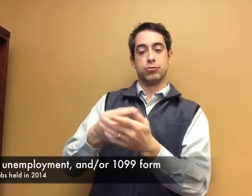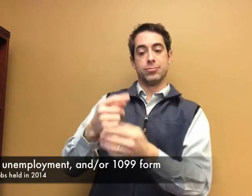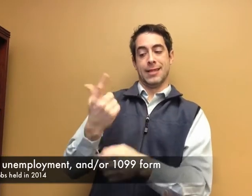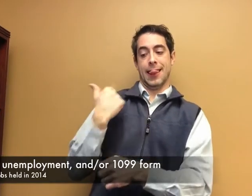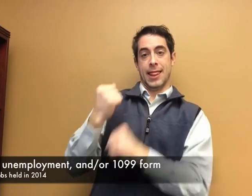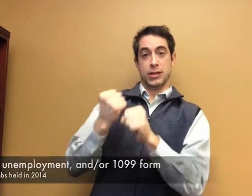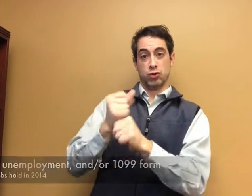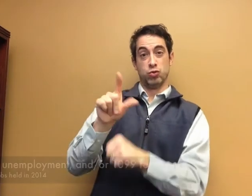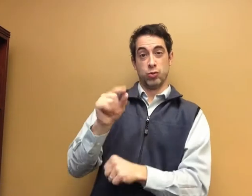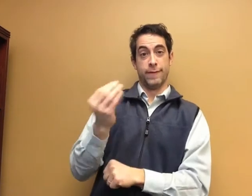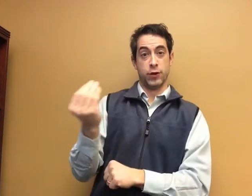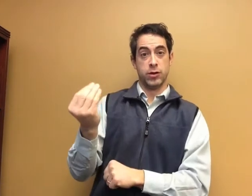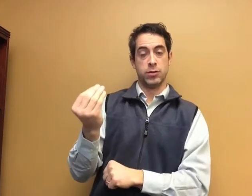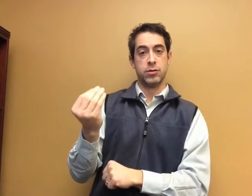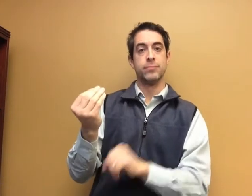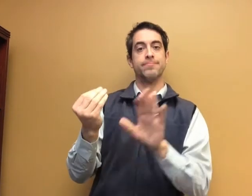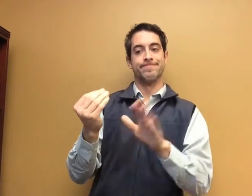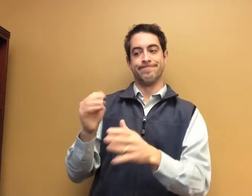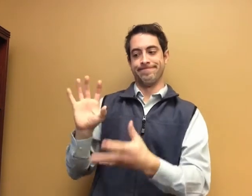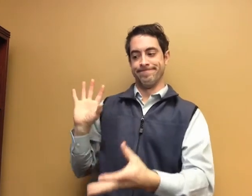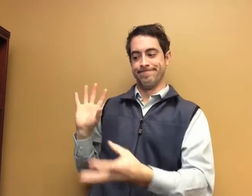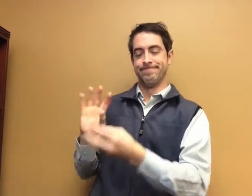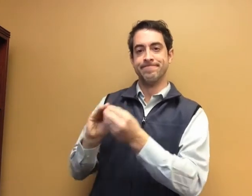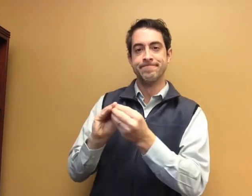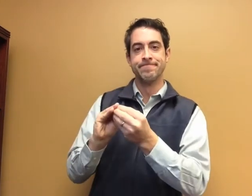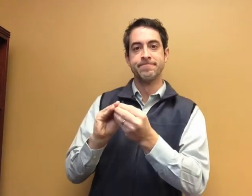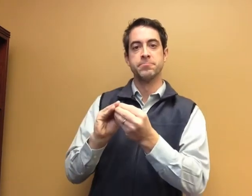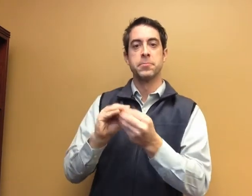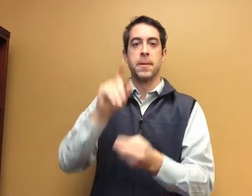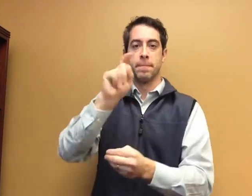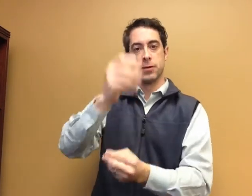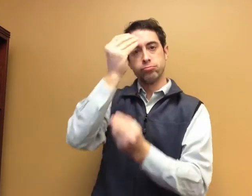Those earnings must be reported